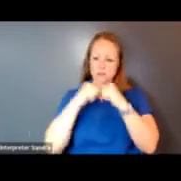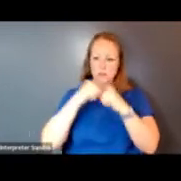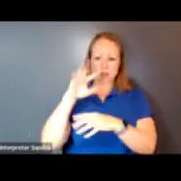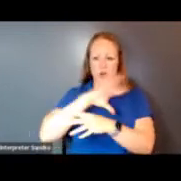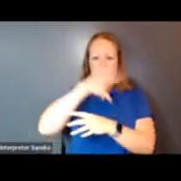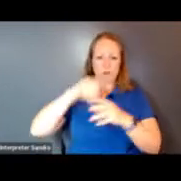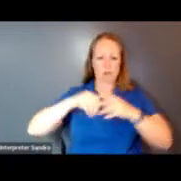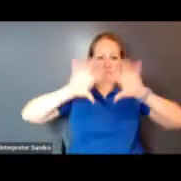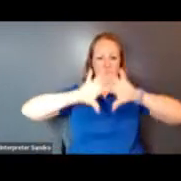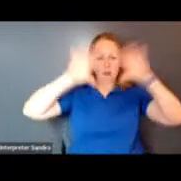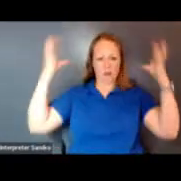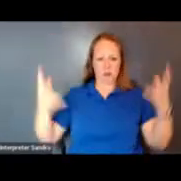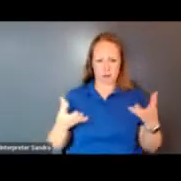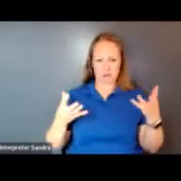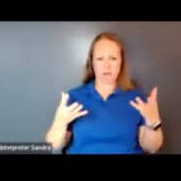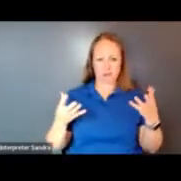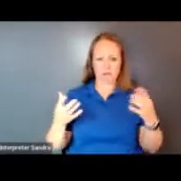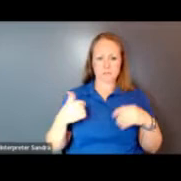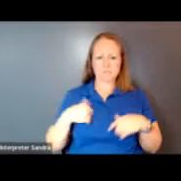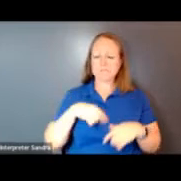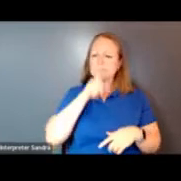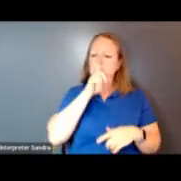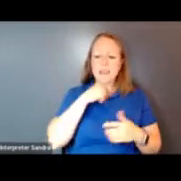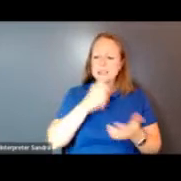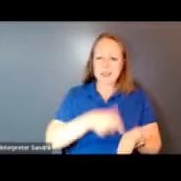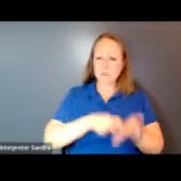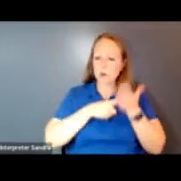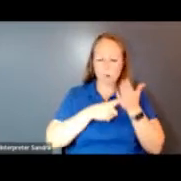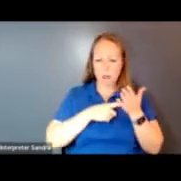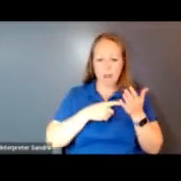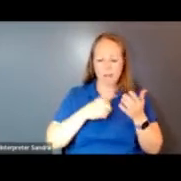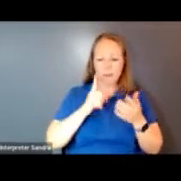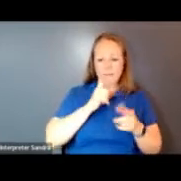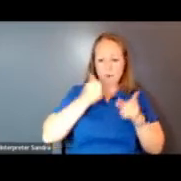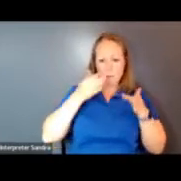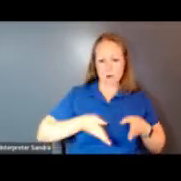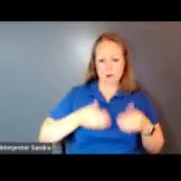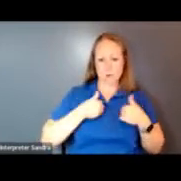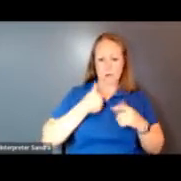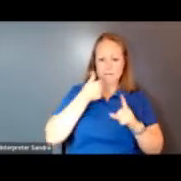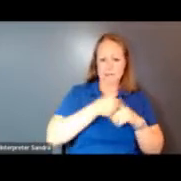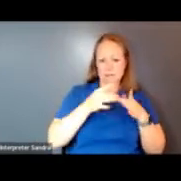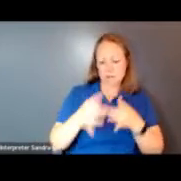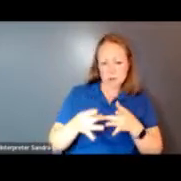based service. It's not required for somebody at the self direction. But ultimately, I believe that folks are happier